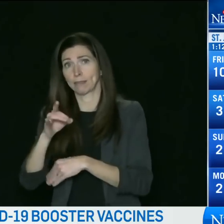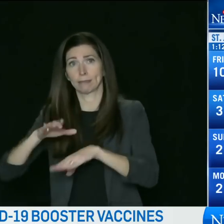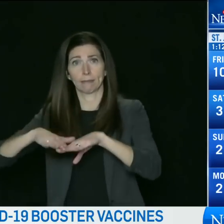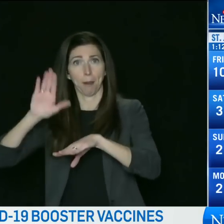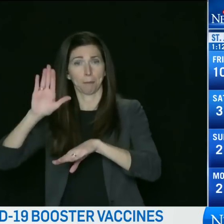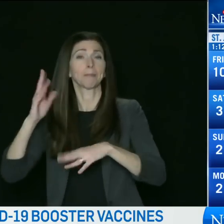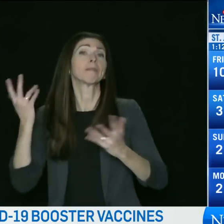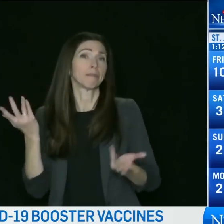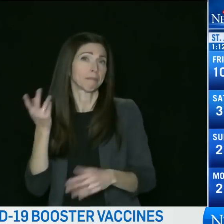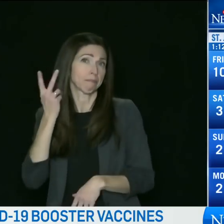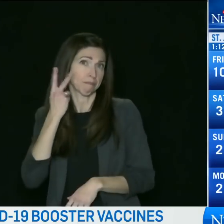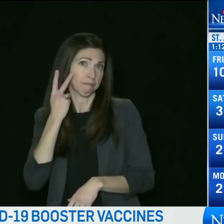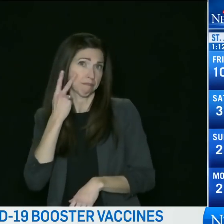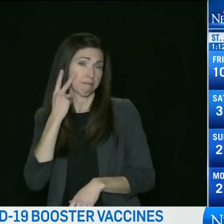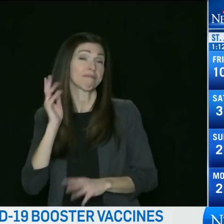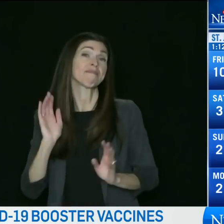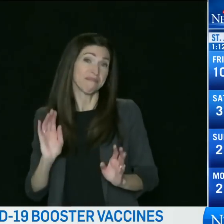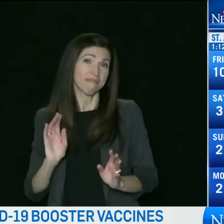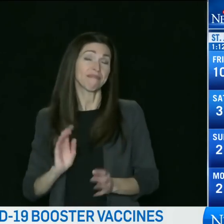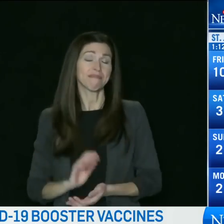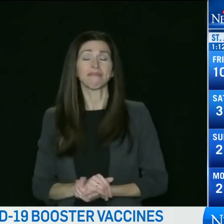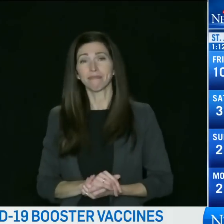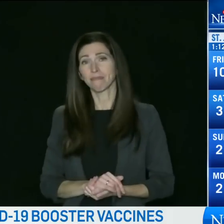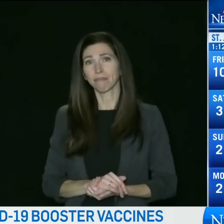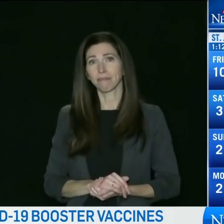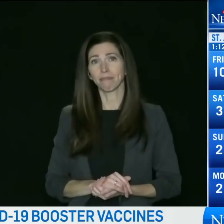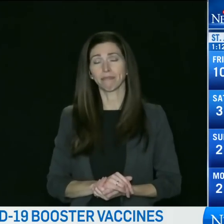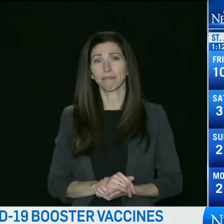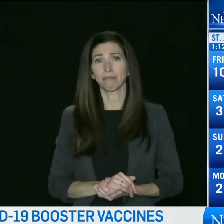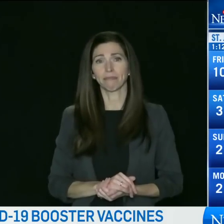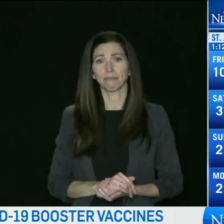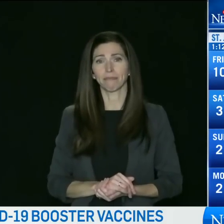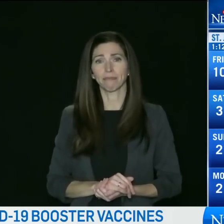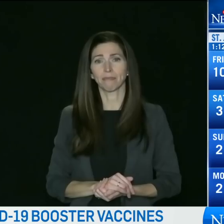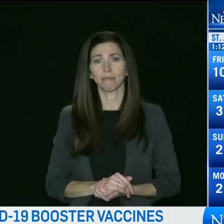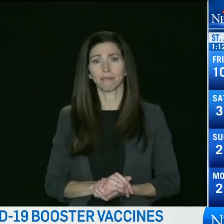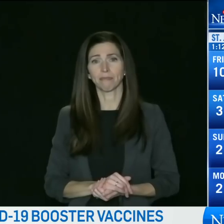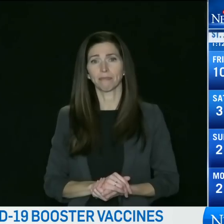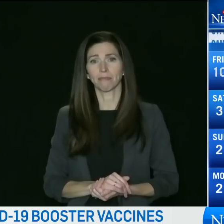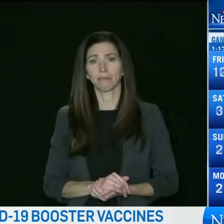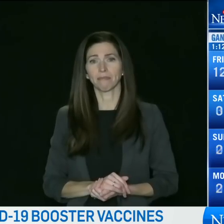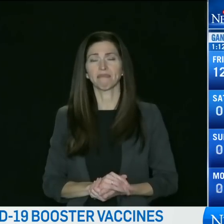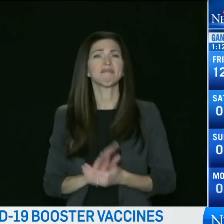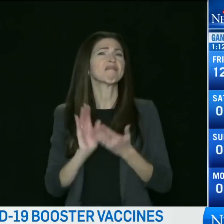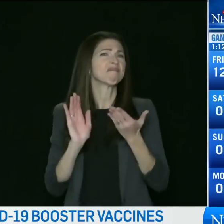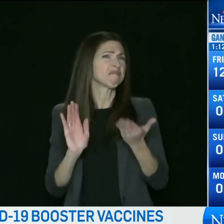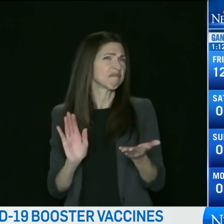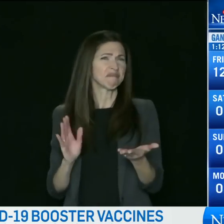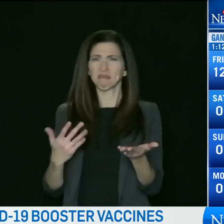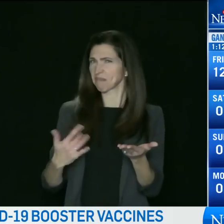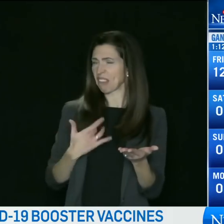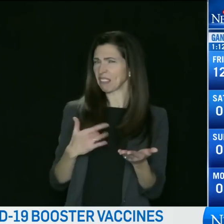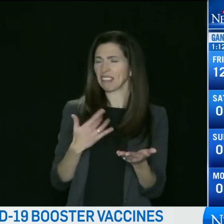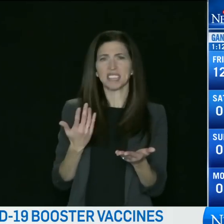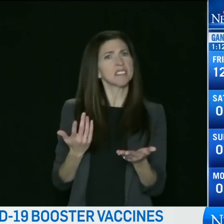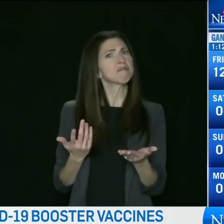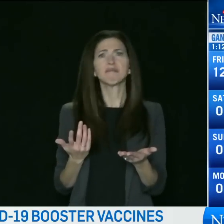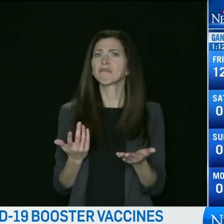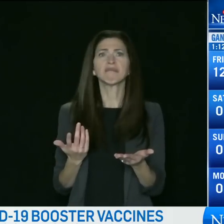POPULATION IS BEING RECOMMENDED AS BEING CONSIDERED FOR EVERYONE